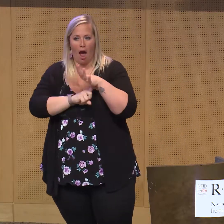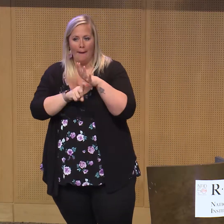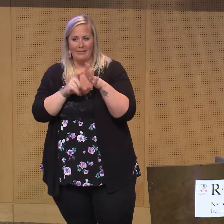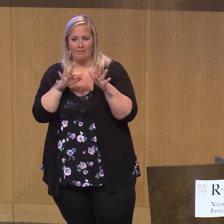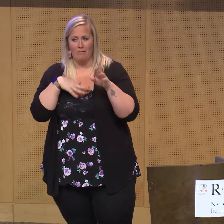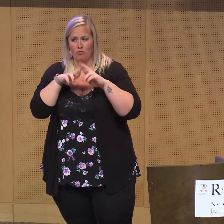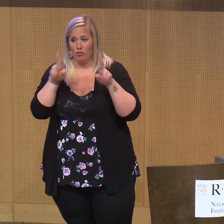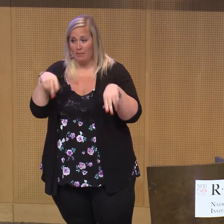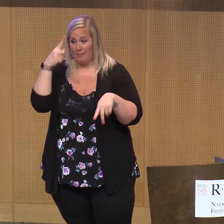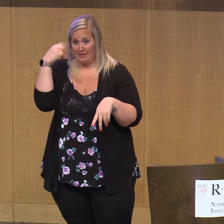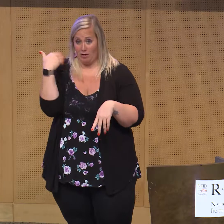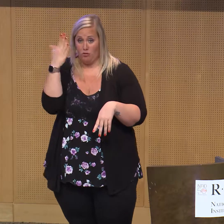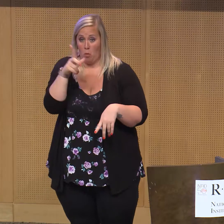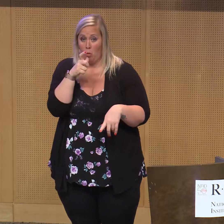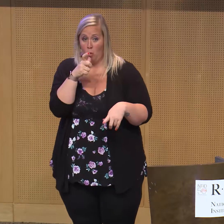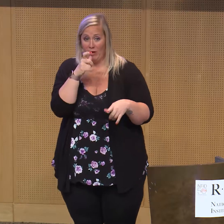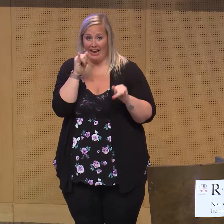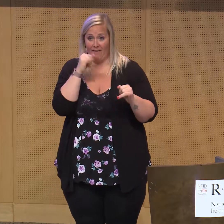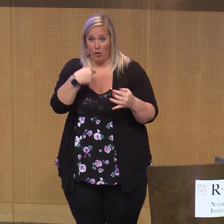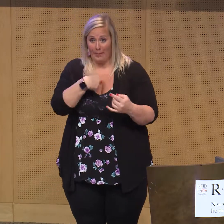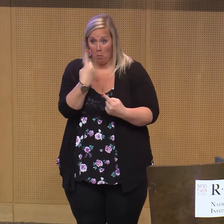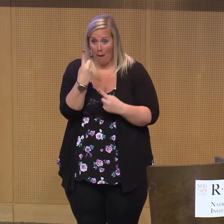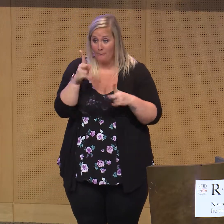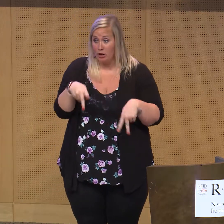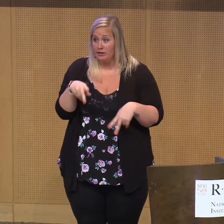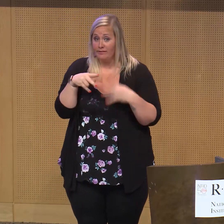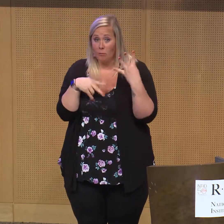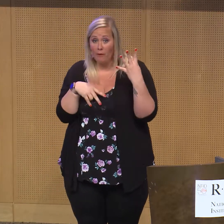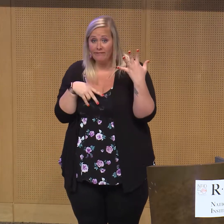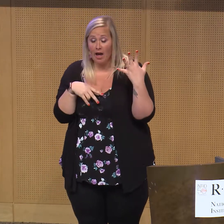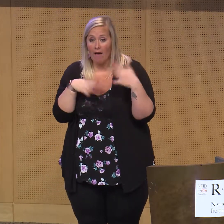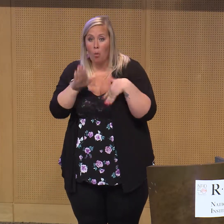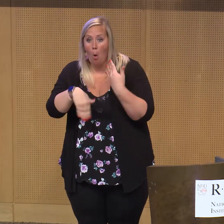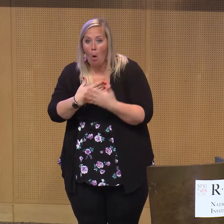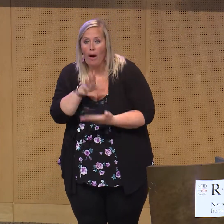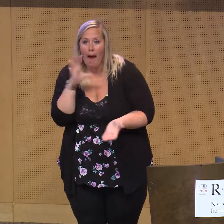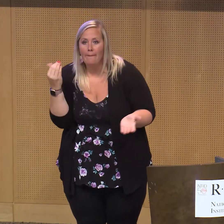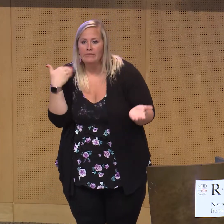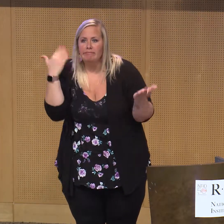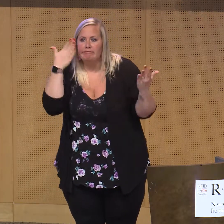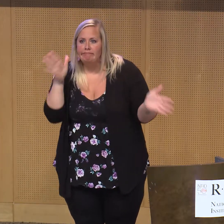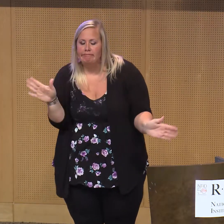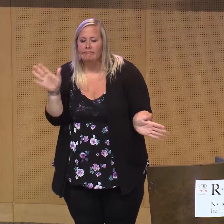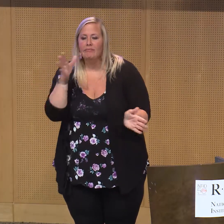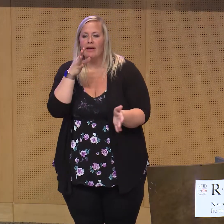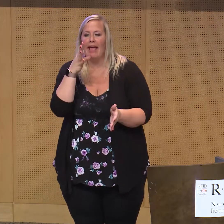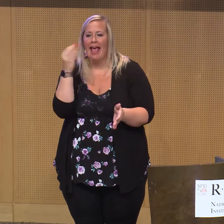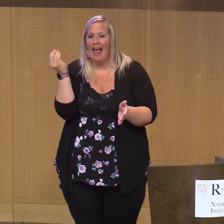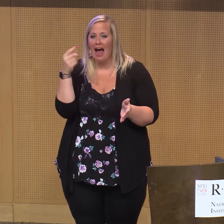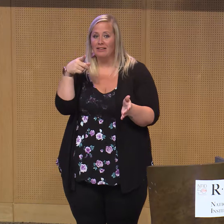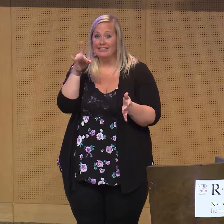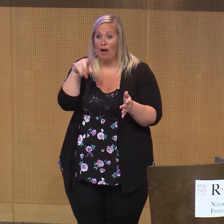I brought extra copies of my resume because I didn't know how many people would be interviewing me. I didn't know if the entire company would be there,